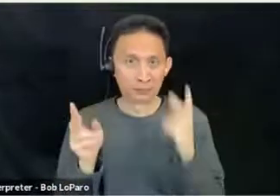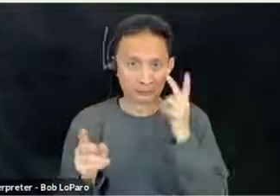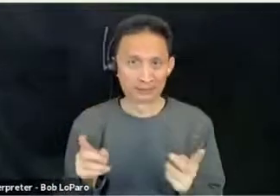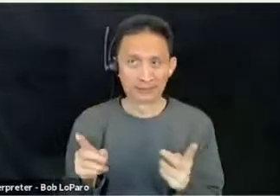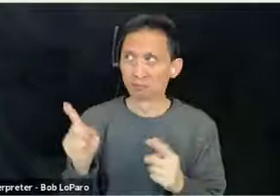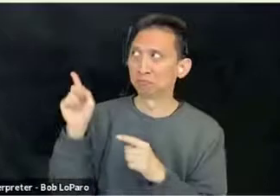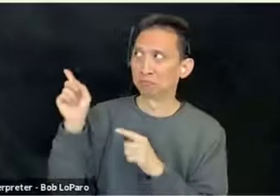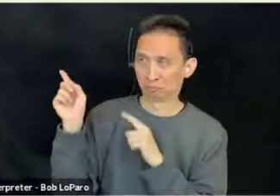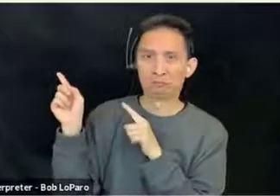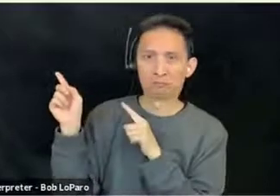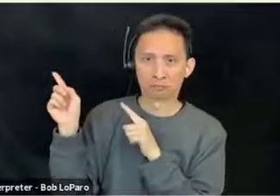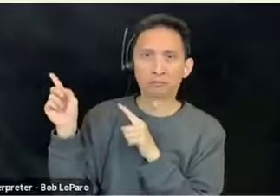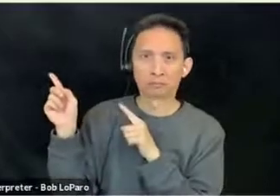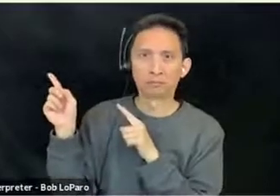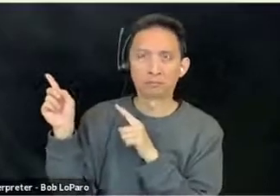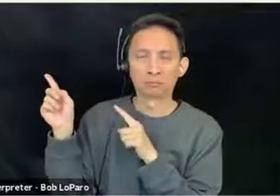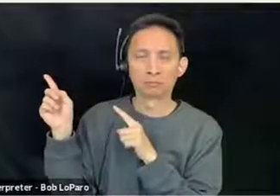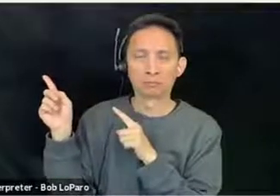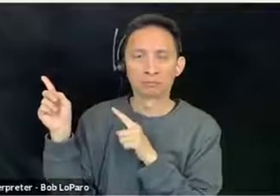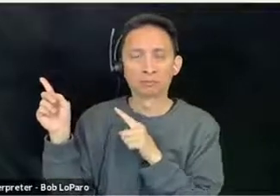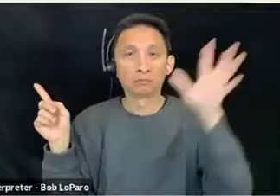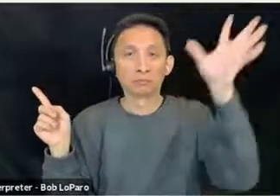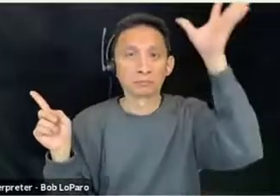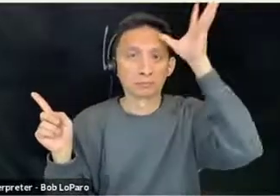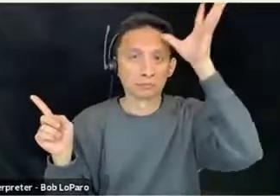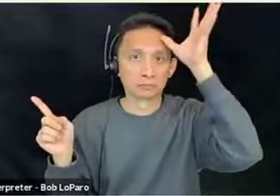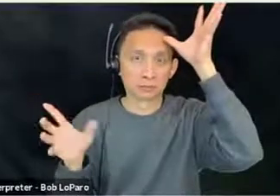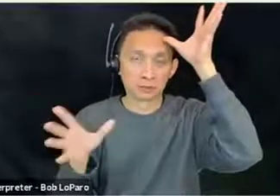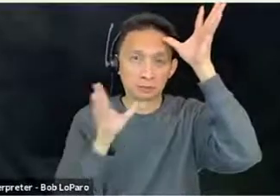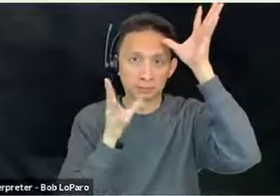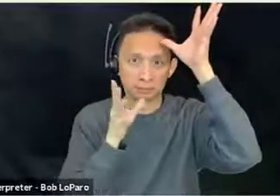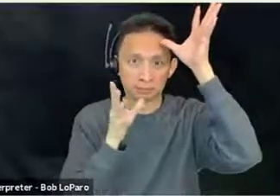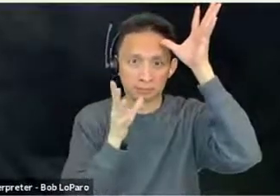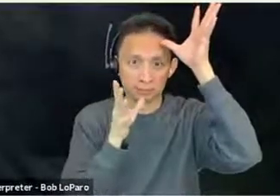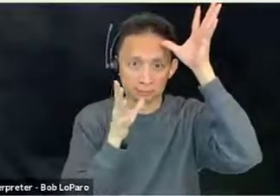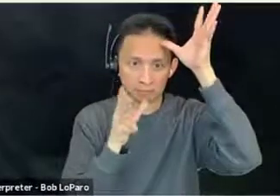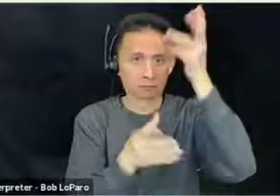the dad and the mom are both represented